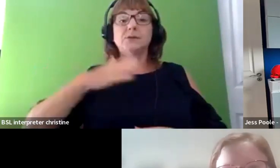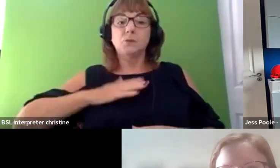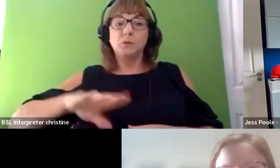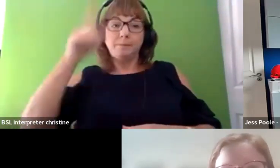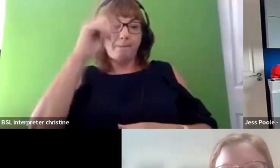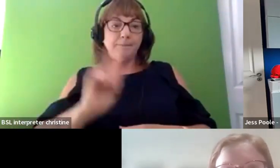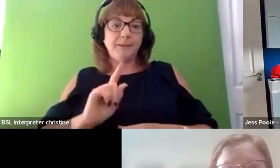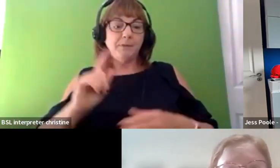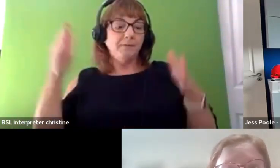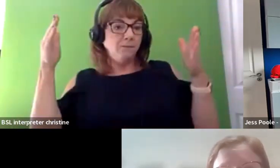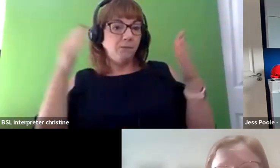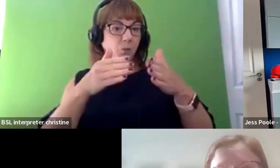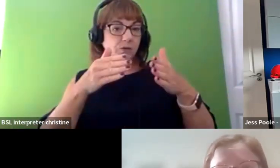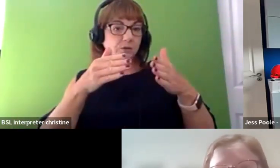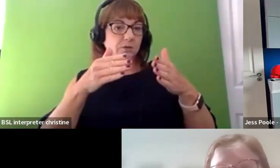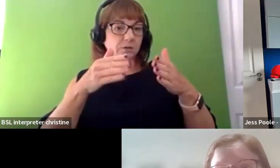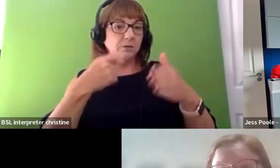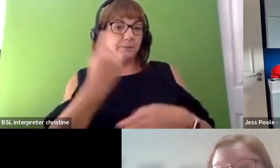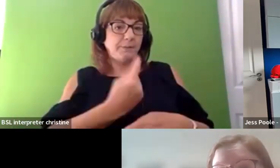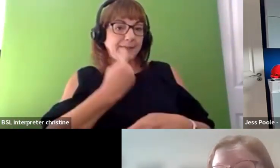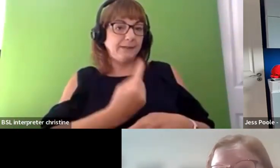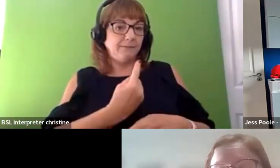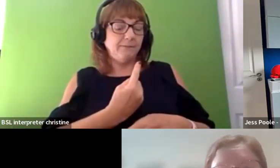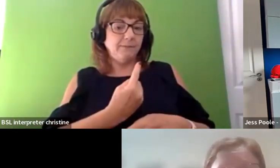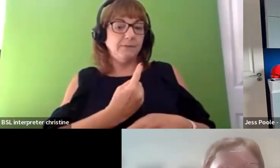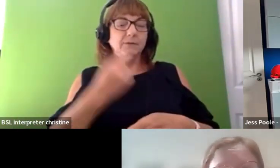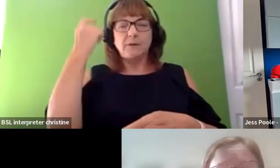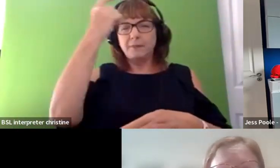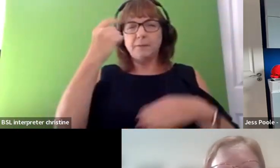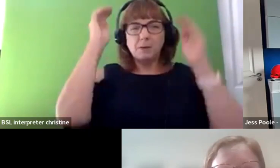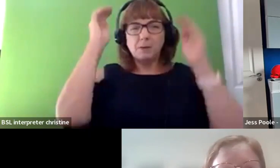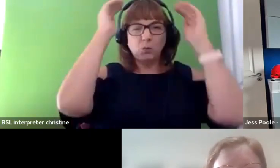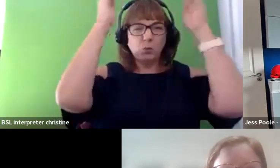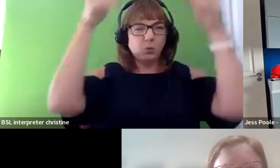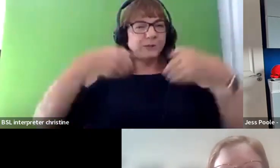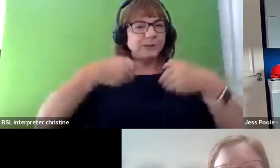that to everything we're doing. If we think about individuals with autism often visual perception